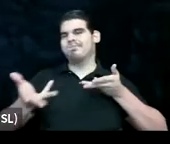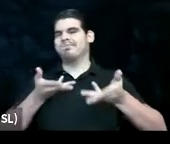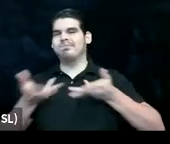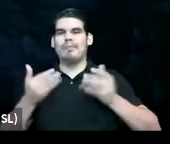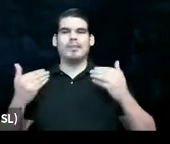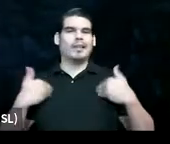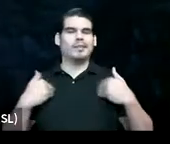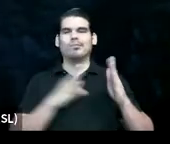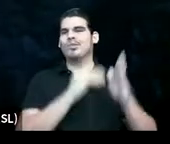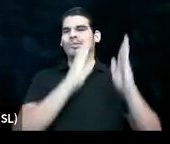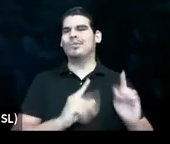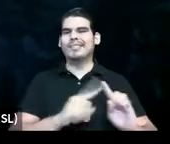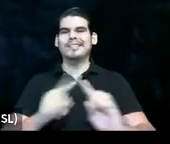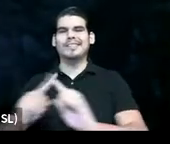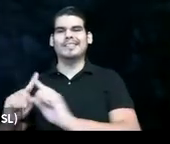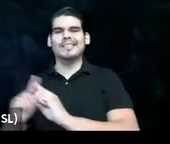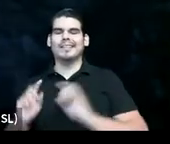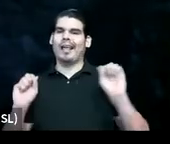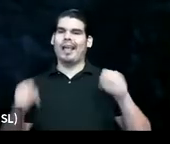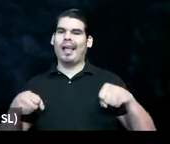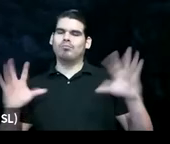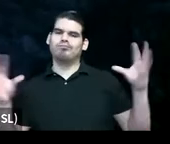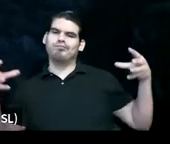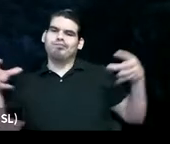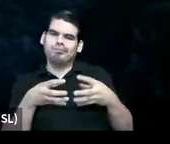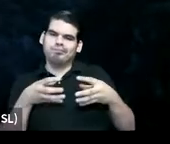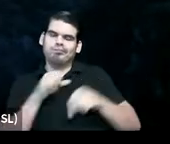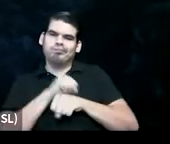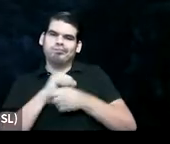it's super important to have just to get students, you know, back into being a student